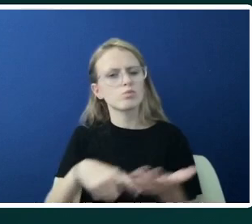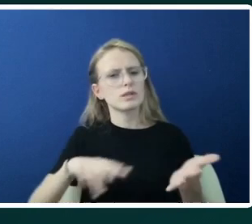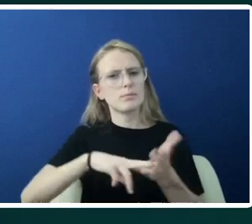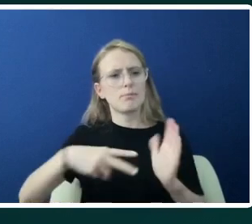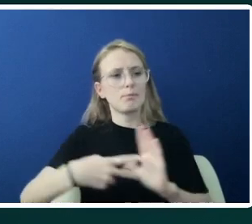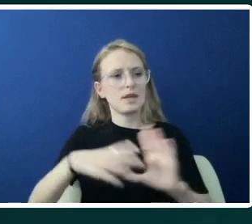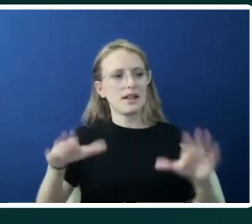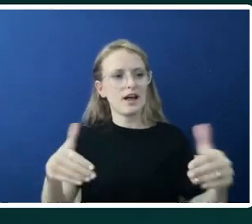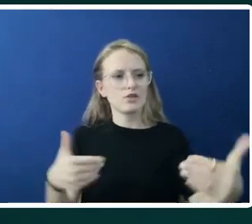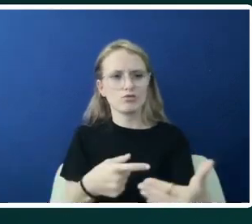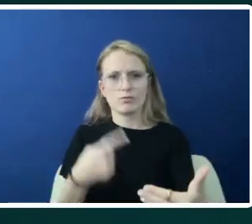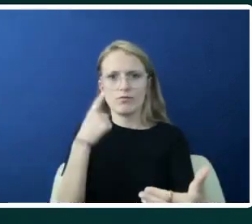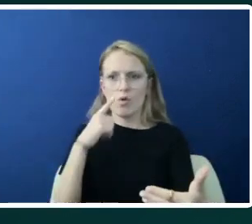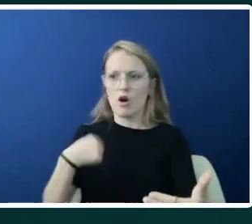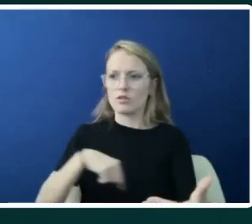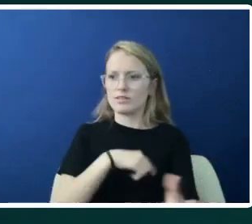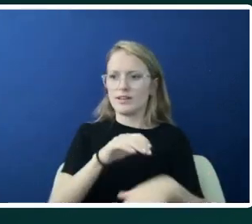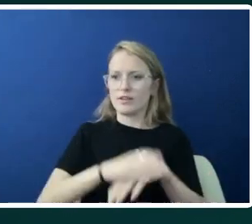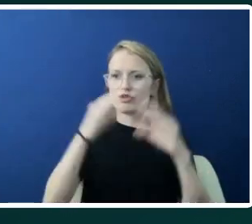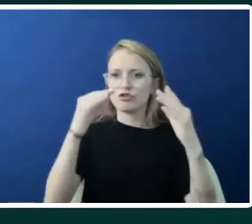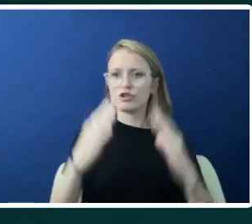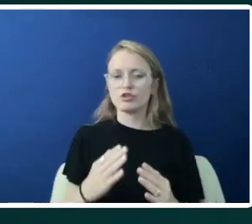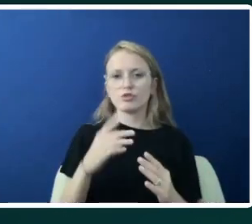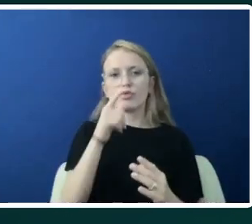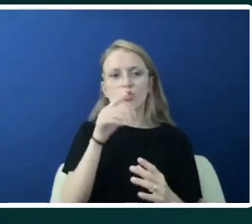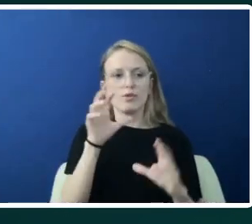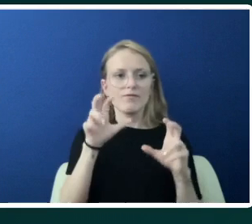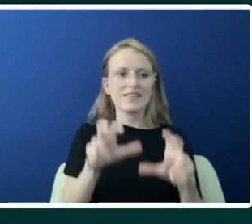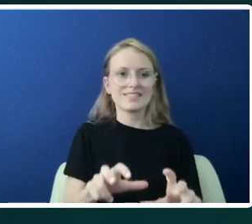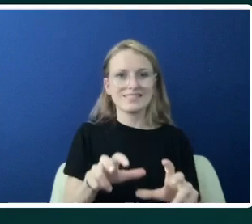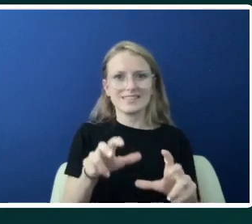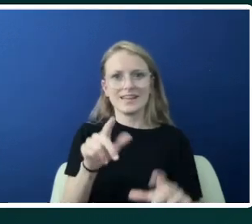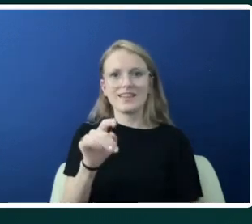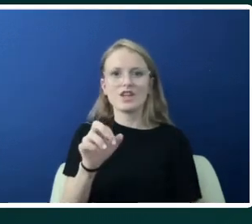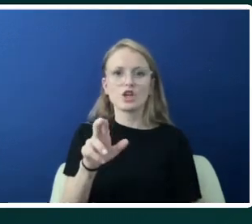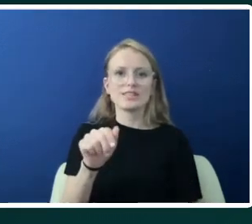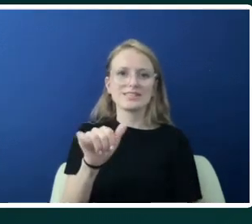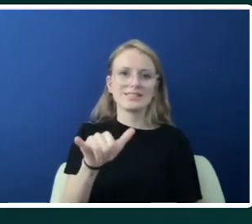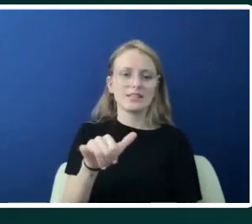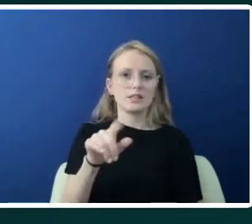teachers who are so invested in literacy in all of its forms, to think about the purposes